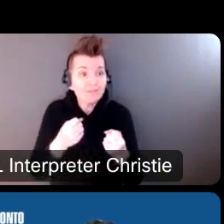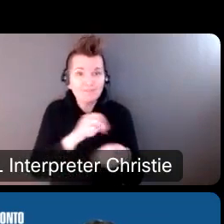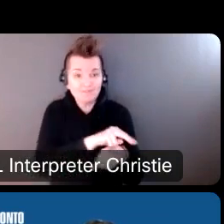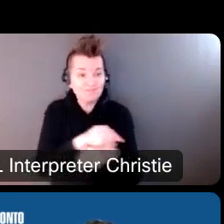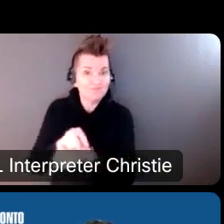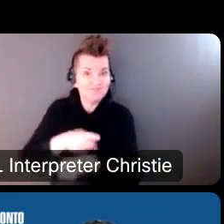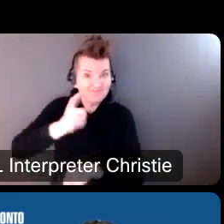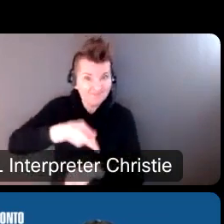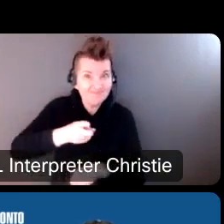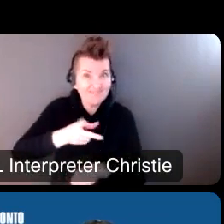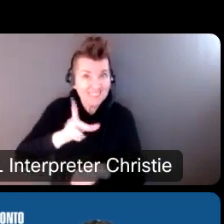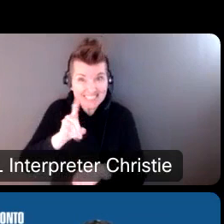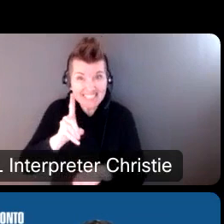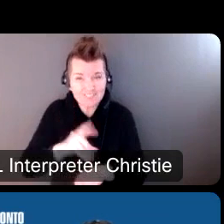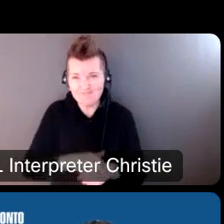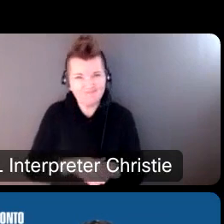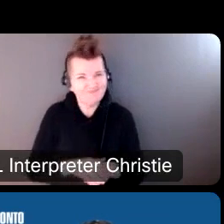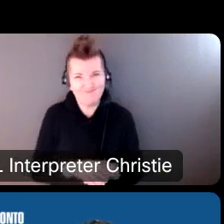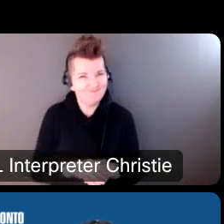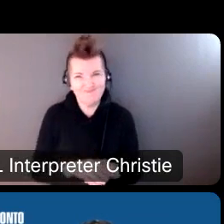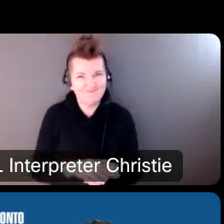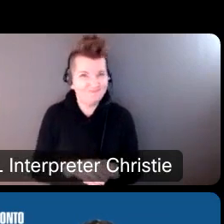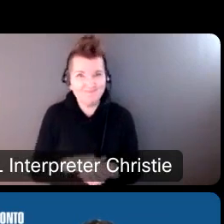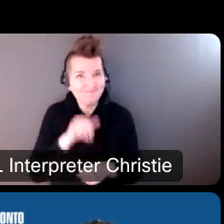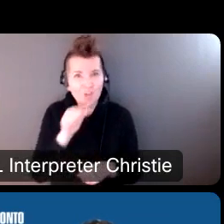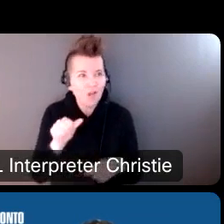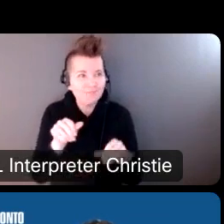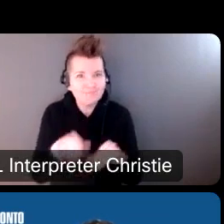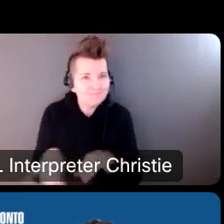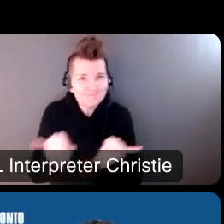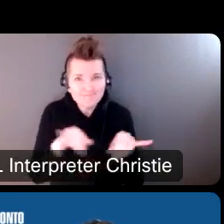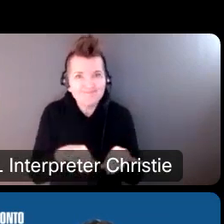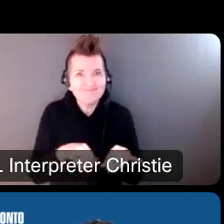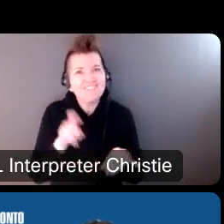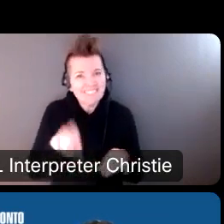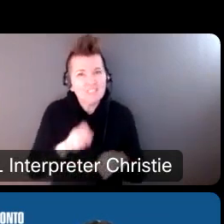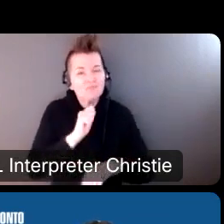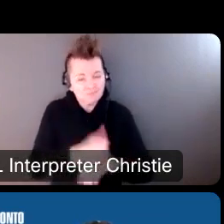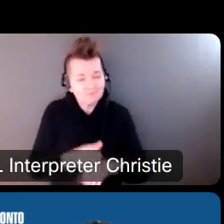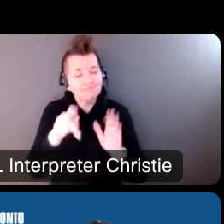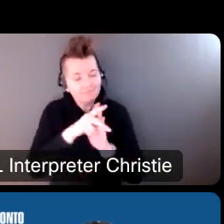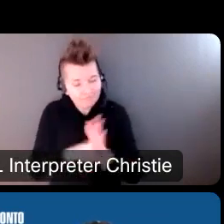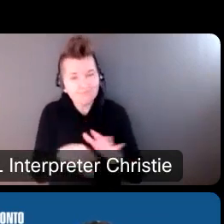And that there needs to be regular enforcement conducted across our city.